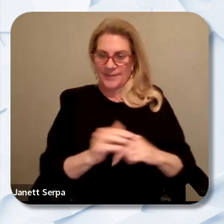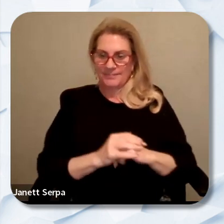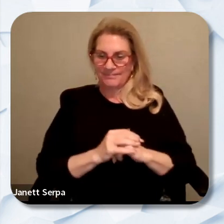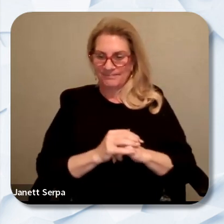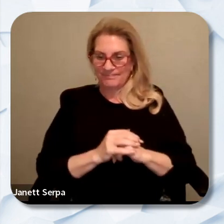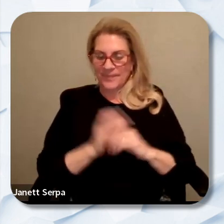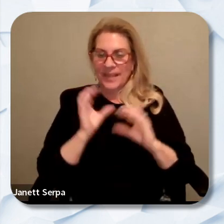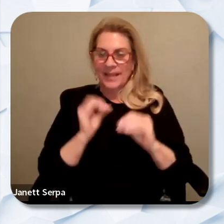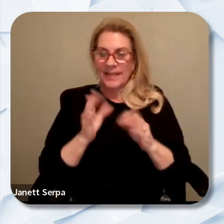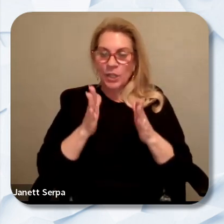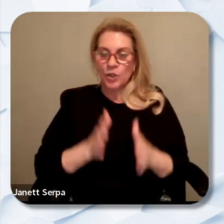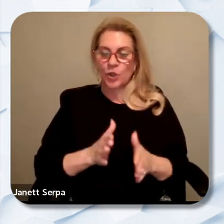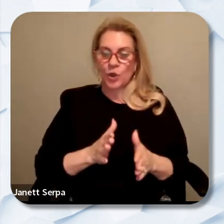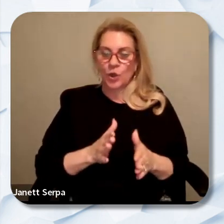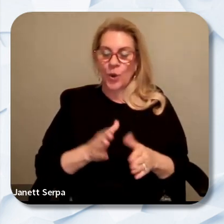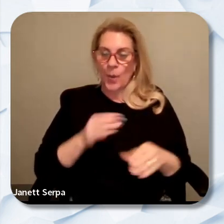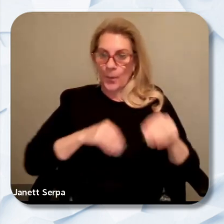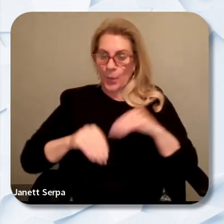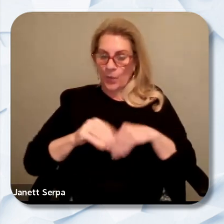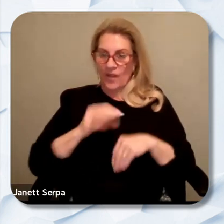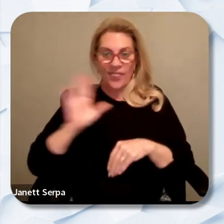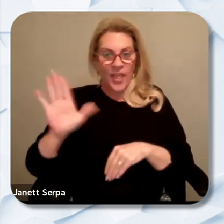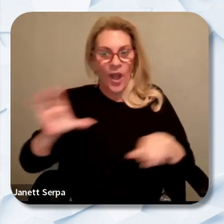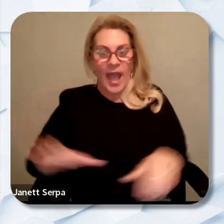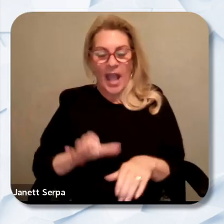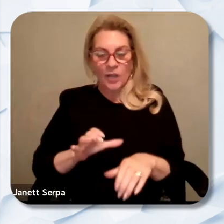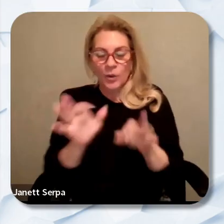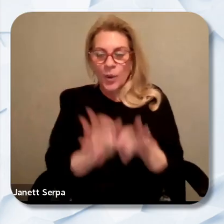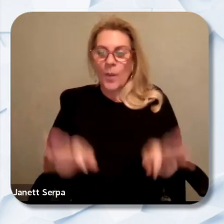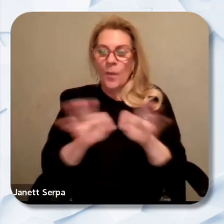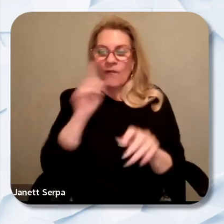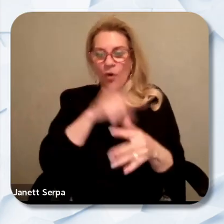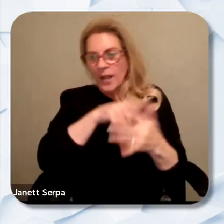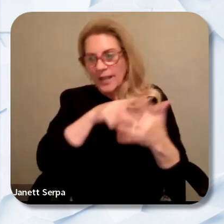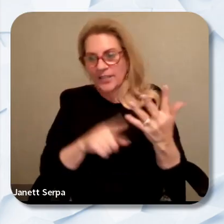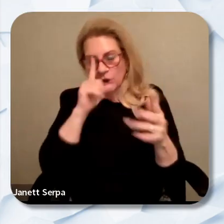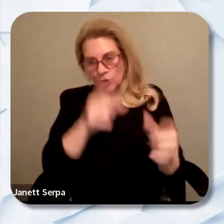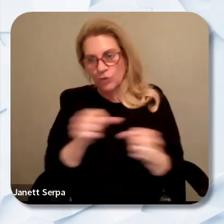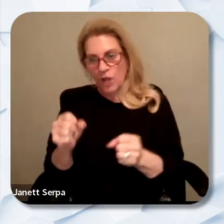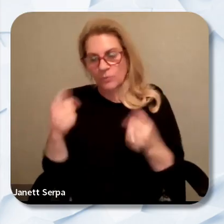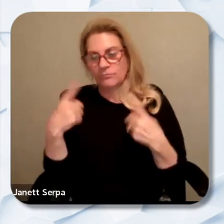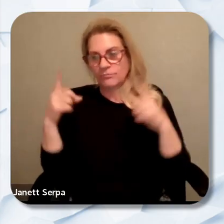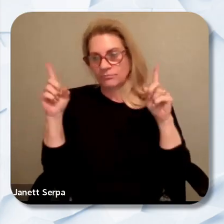Teacher moves and actions are critical for each dimension strategy to take effect. So I'd like